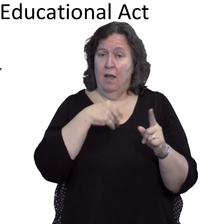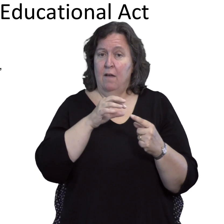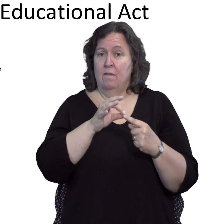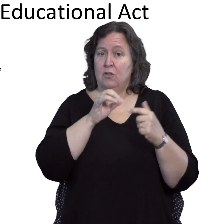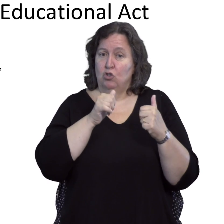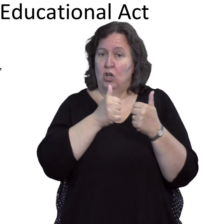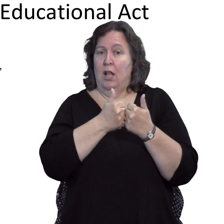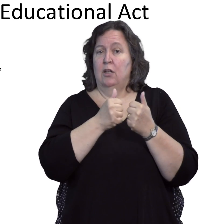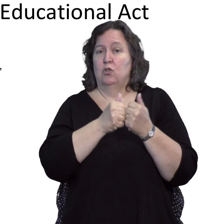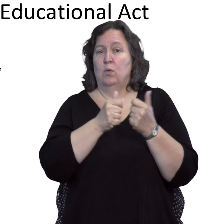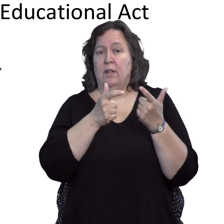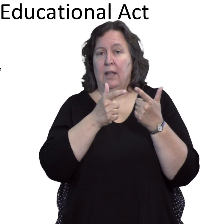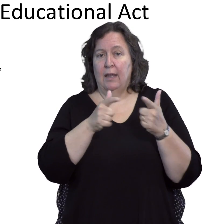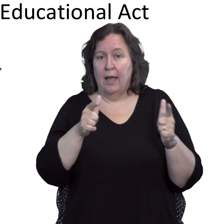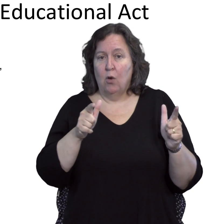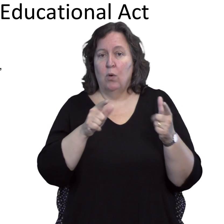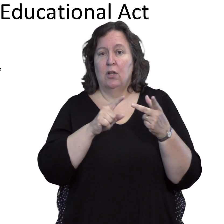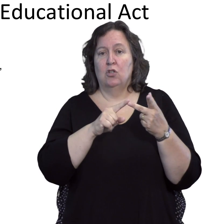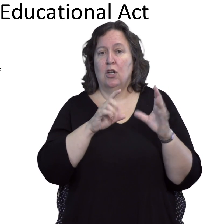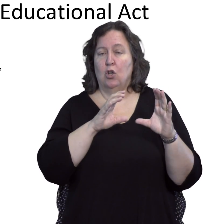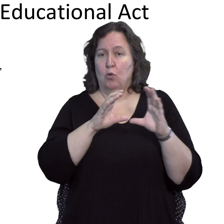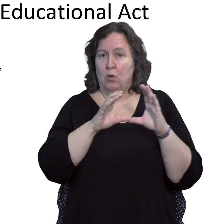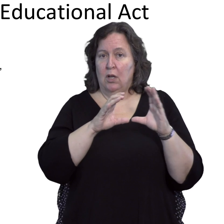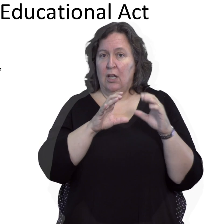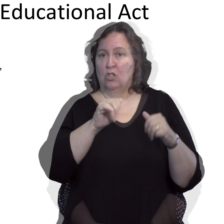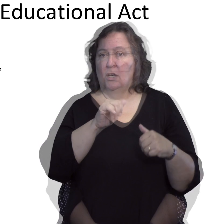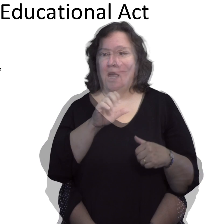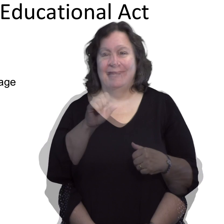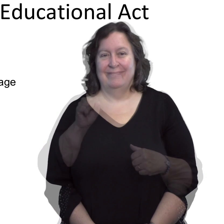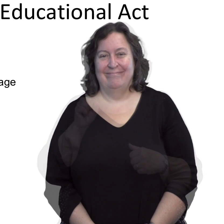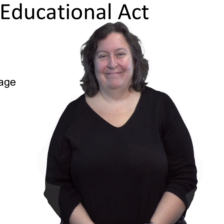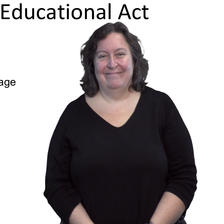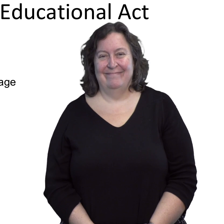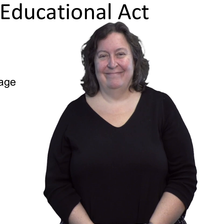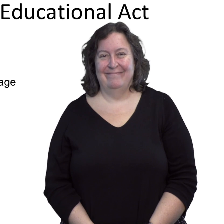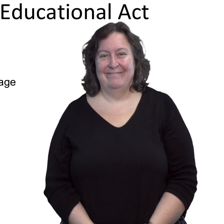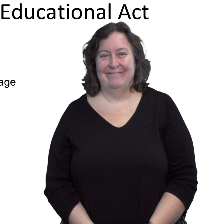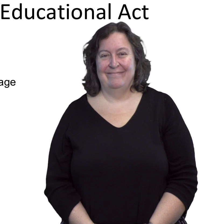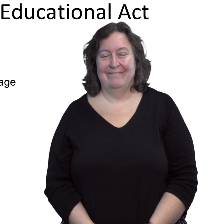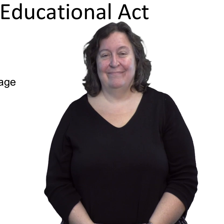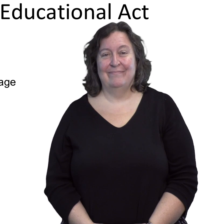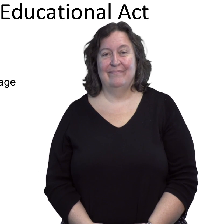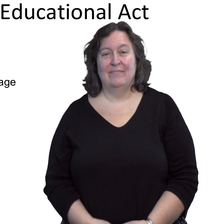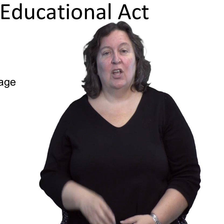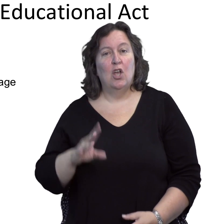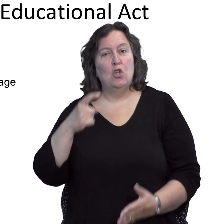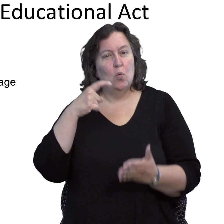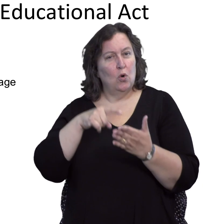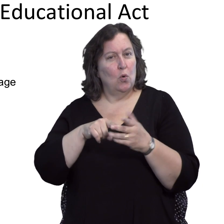with language and communication access. You will notice throughout this webinar series